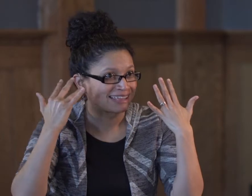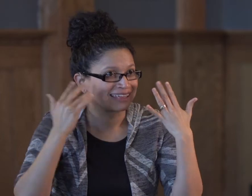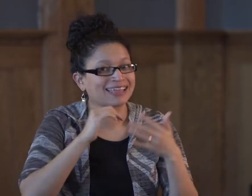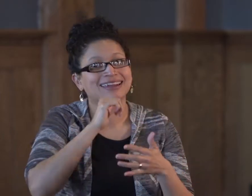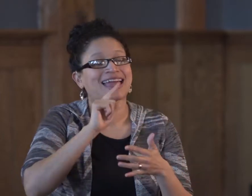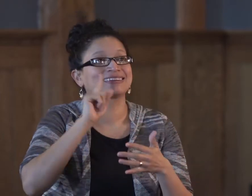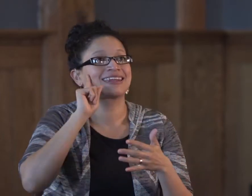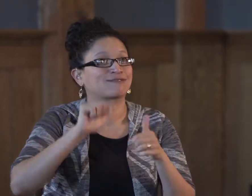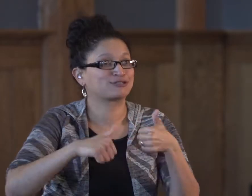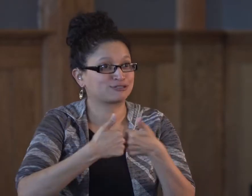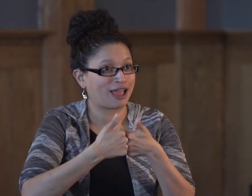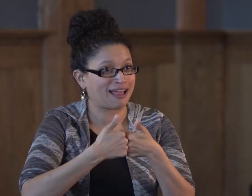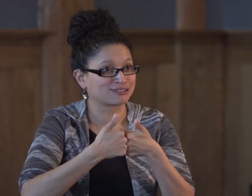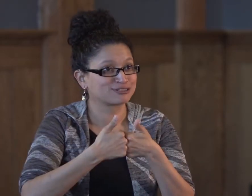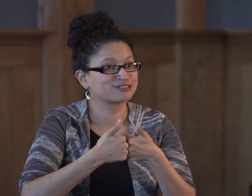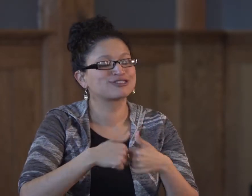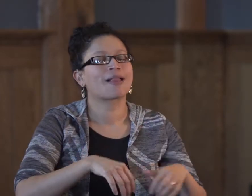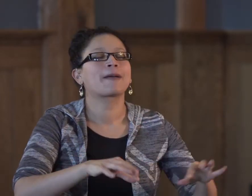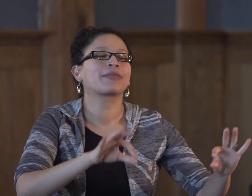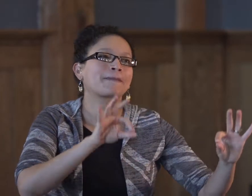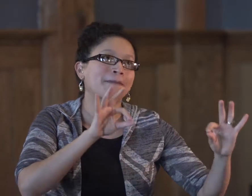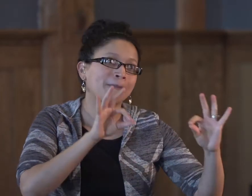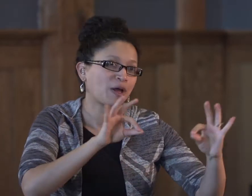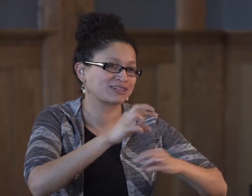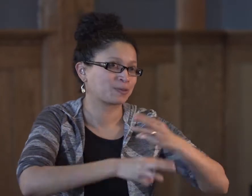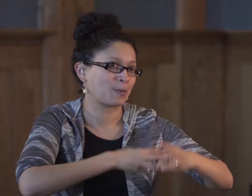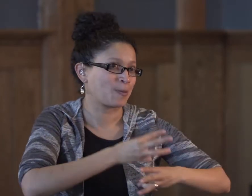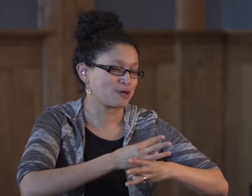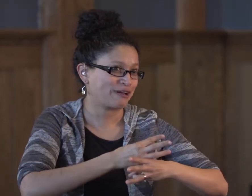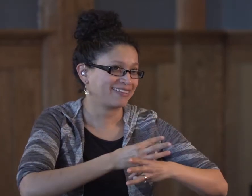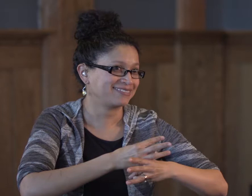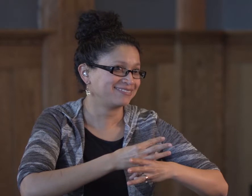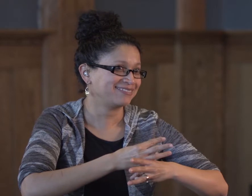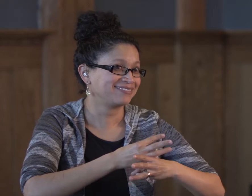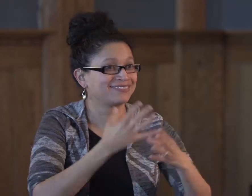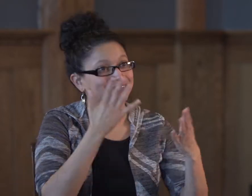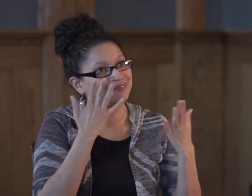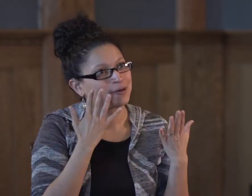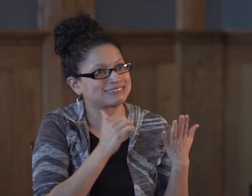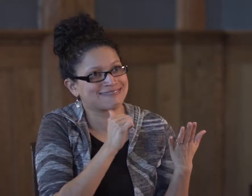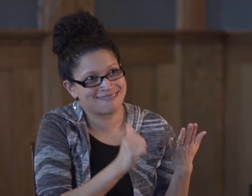that their programs were accessible for Deaf individuals, that would be the perfect world.